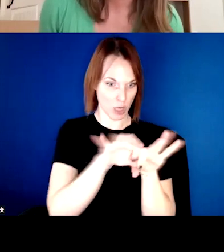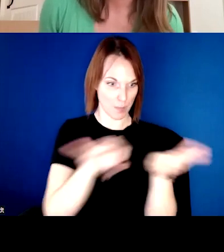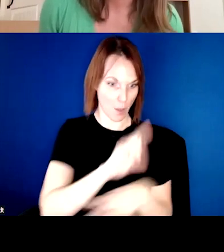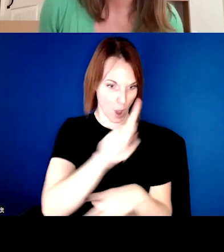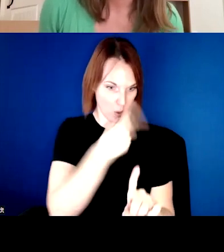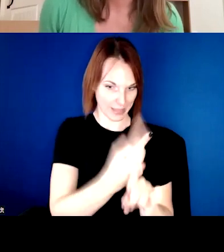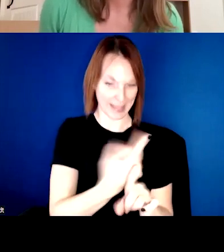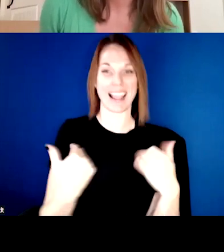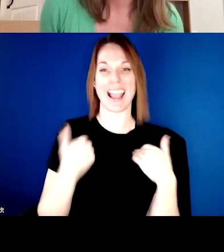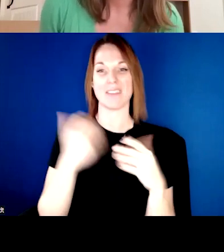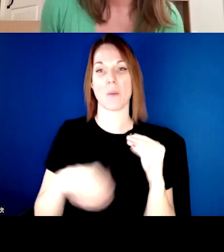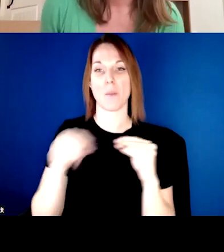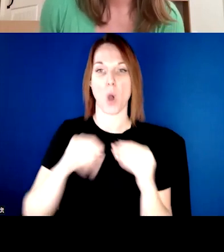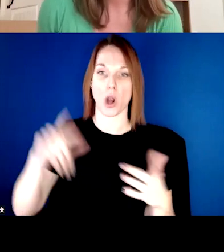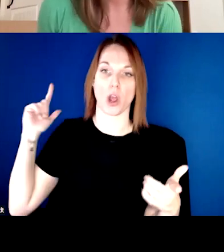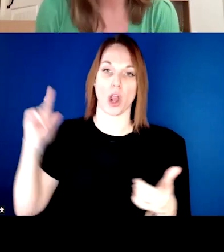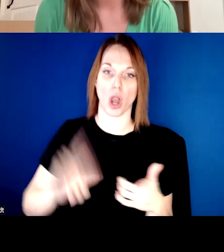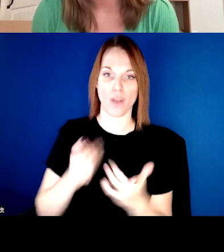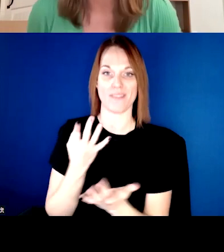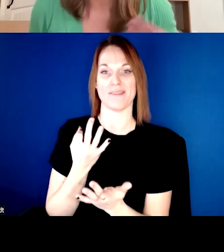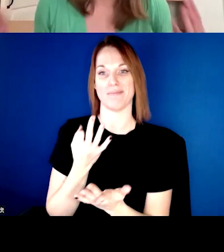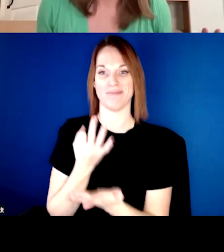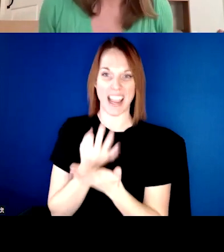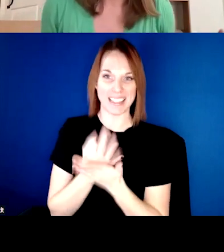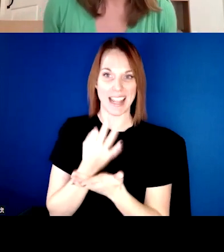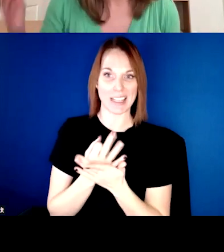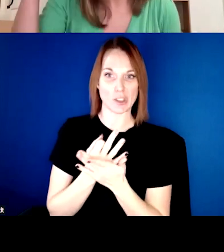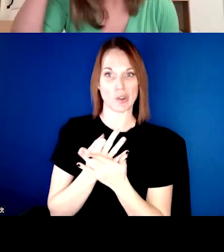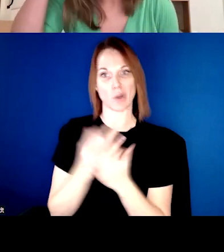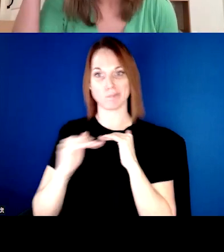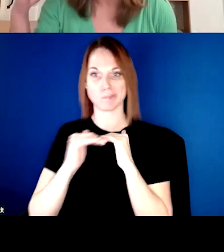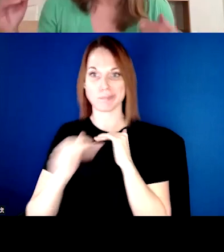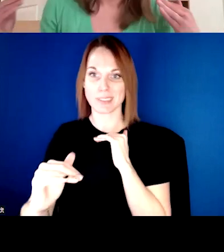financial well-being. So at first we see this result and we're scratching our heads